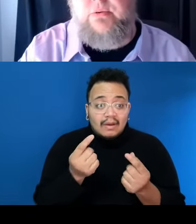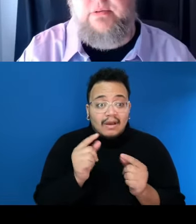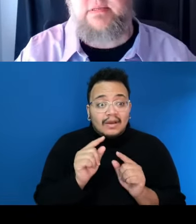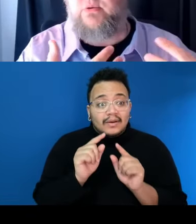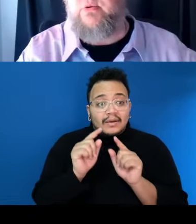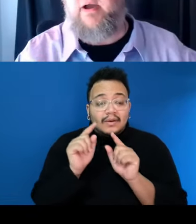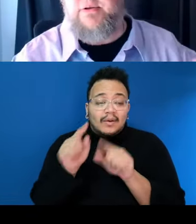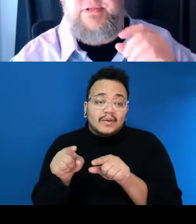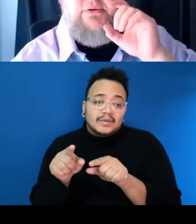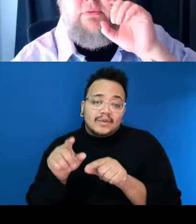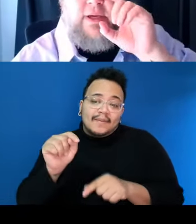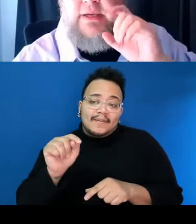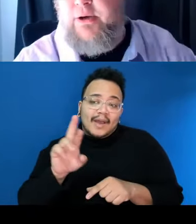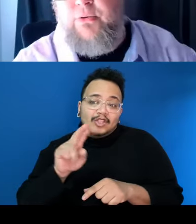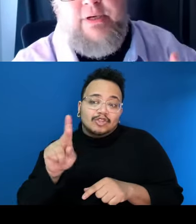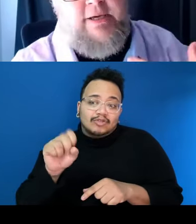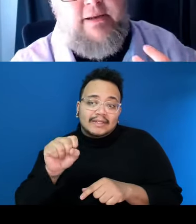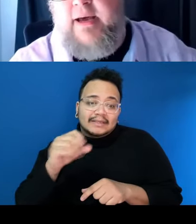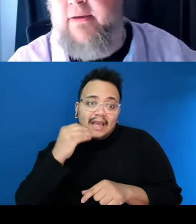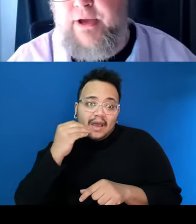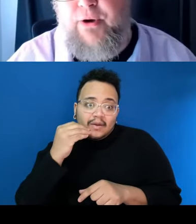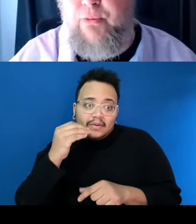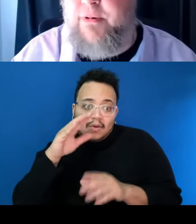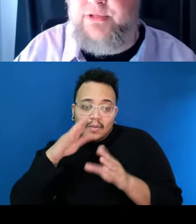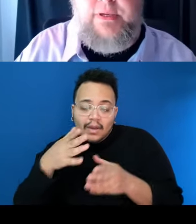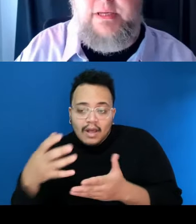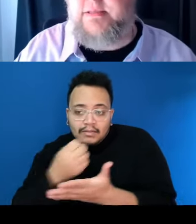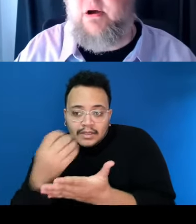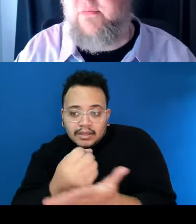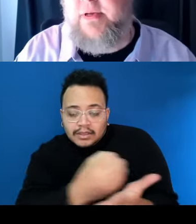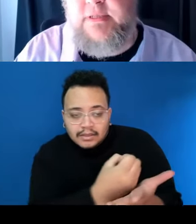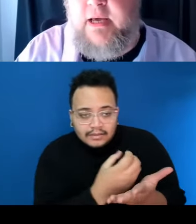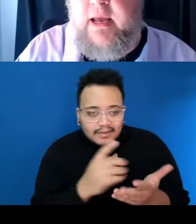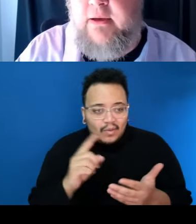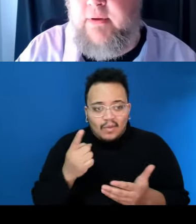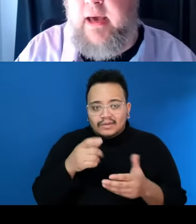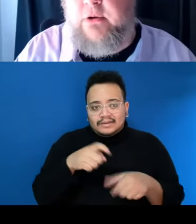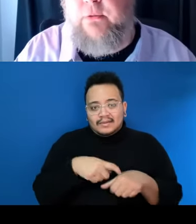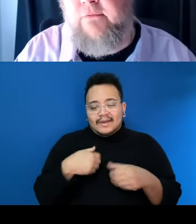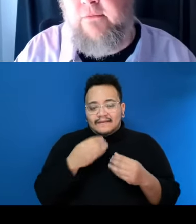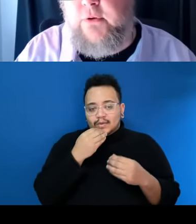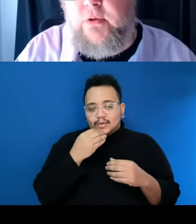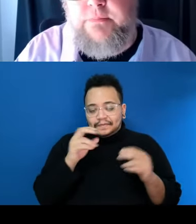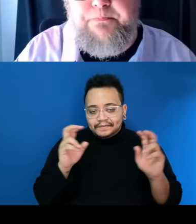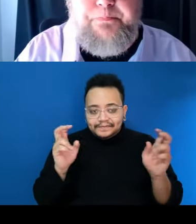So, this is a reminder too of like, not having a home also means, oftentimes not having adequate food.